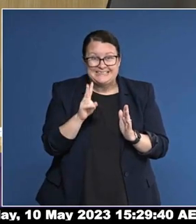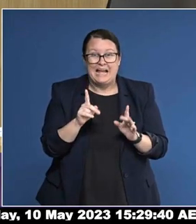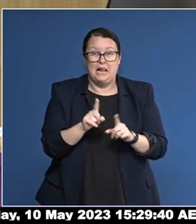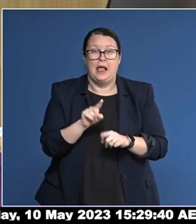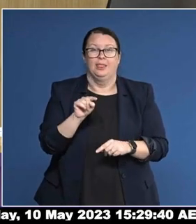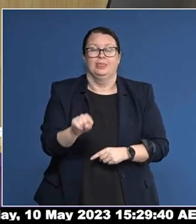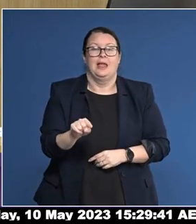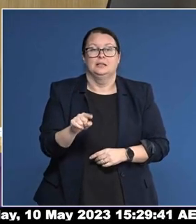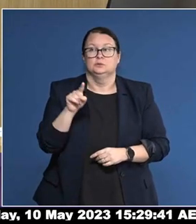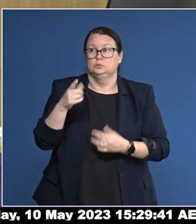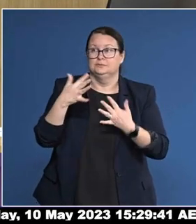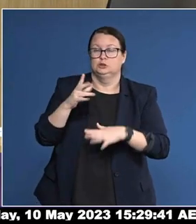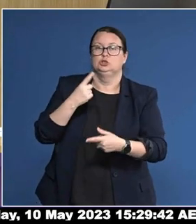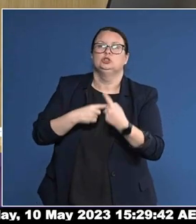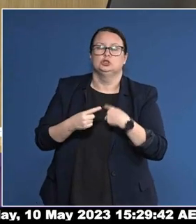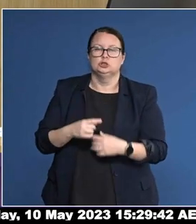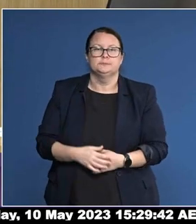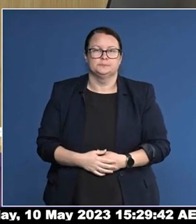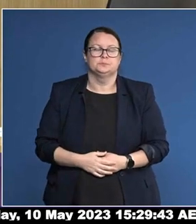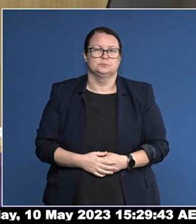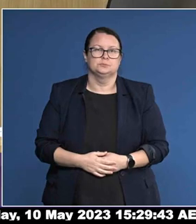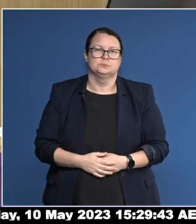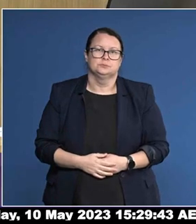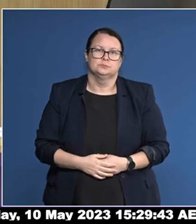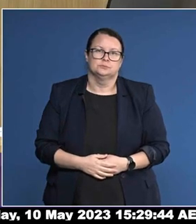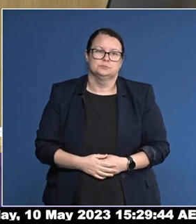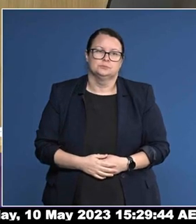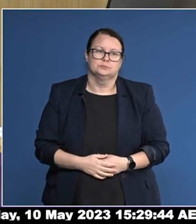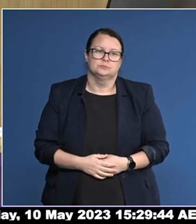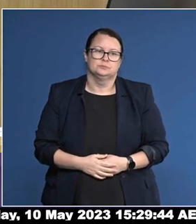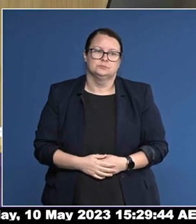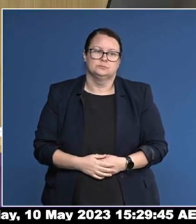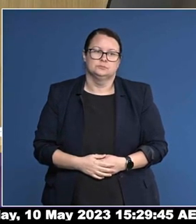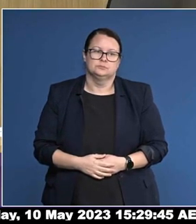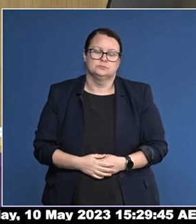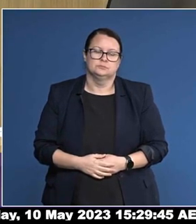that you've described. MS EASTMAN: And you're aware from reading the proposed agreed